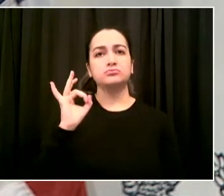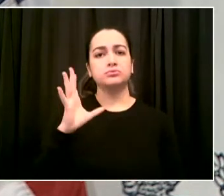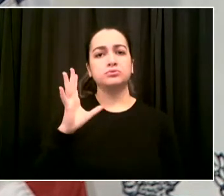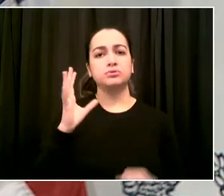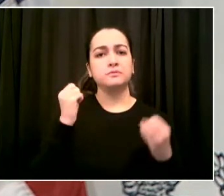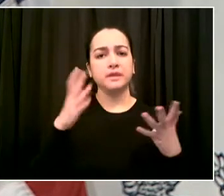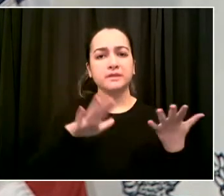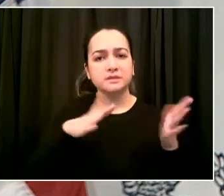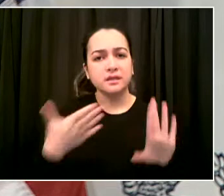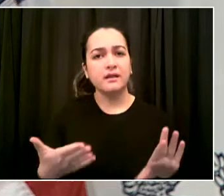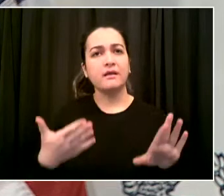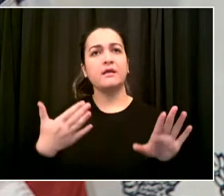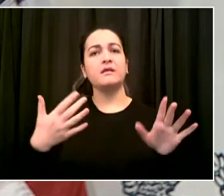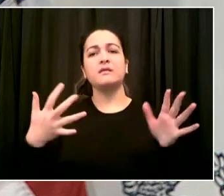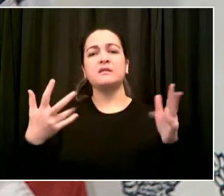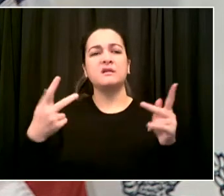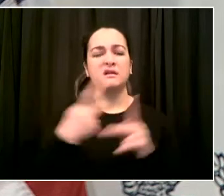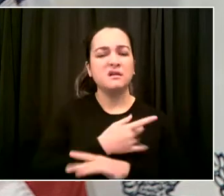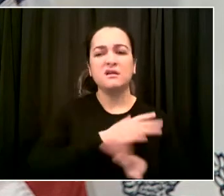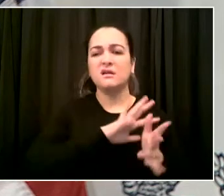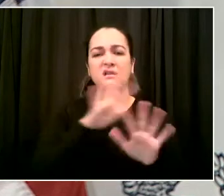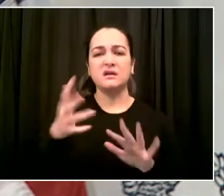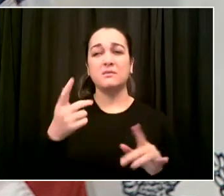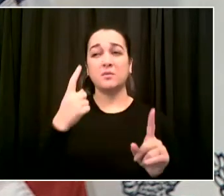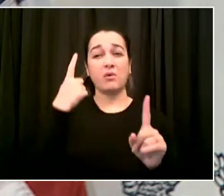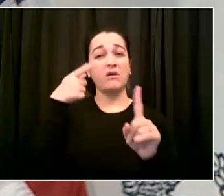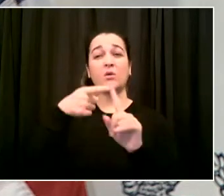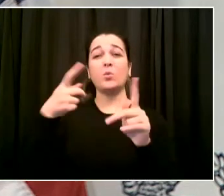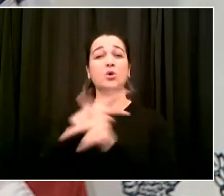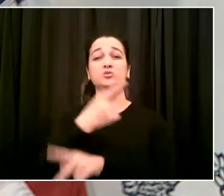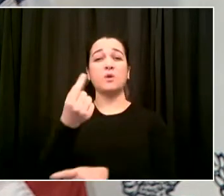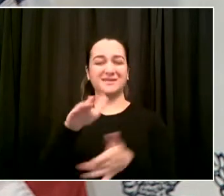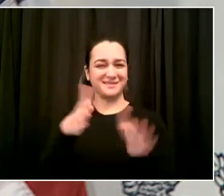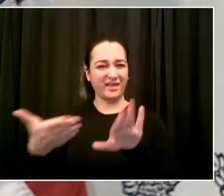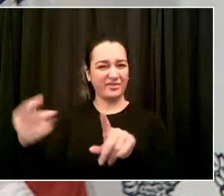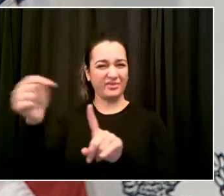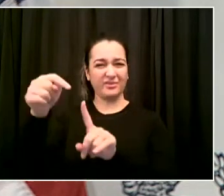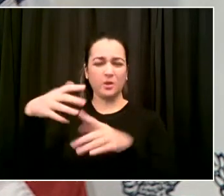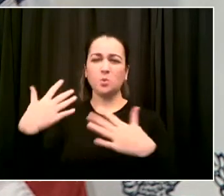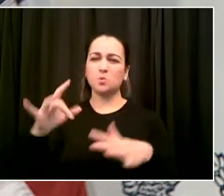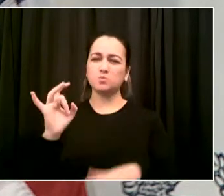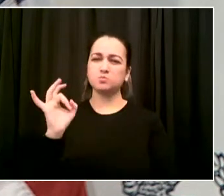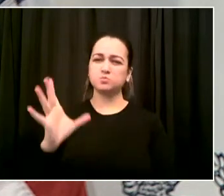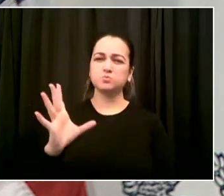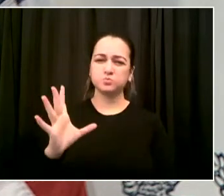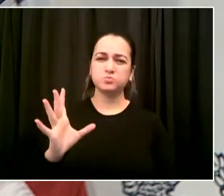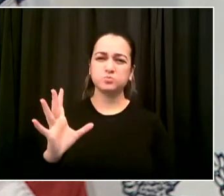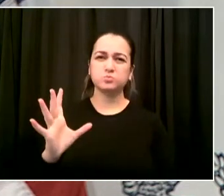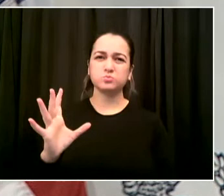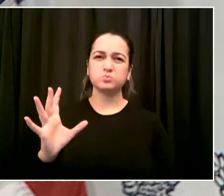OOTHER R INPA TTT A WE WENT THROUGH IN 2020 THIS WAS ARGUABLY THE VERY WORST PART OF IT. WE HAVE TO MAKE SENSE OF THIS, WE HAVE TO GET